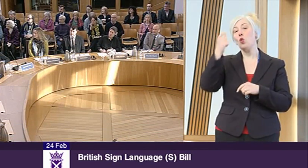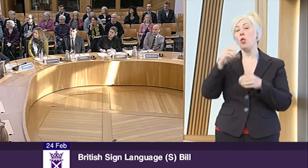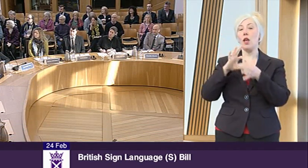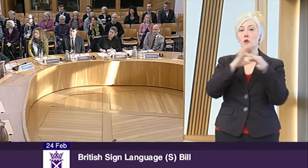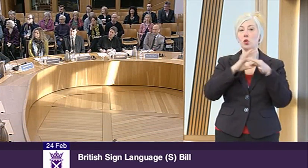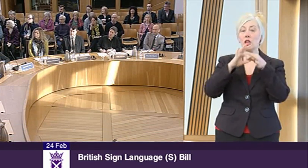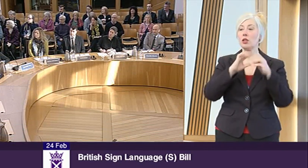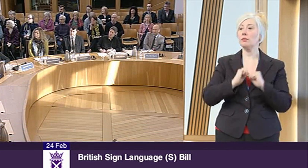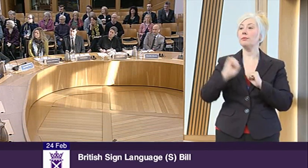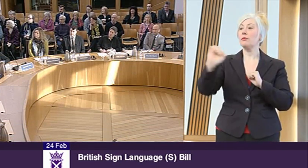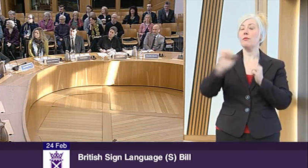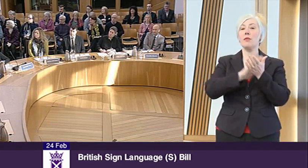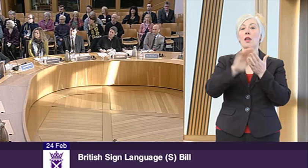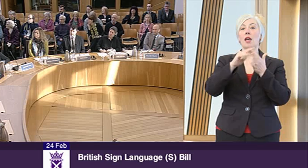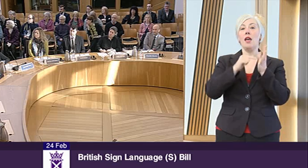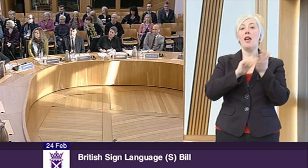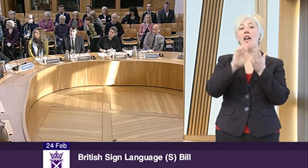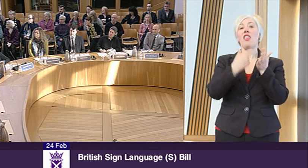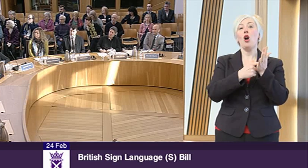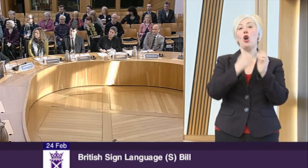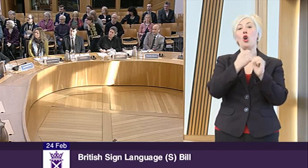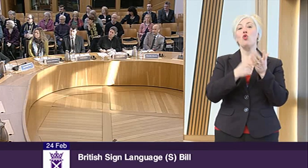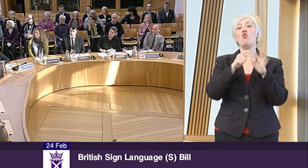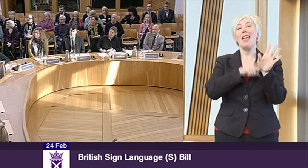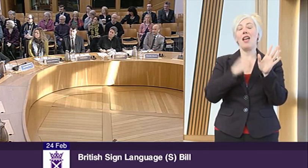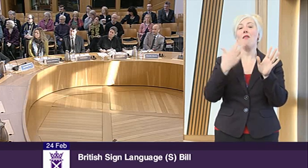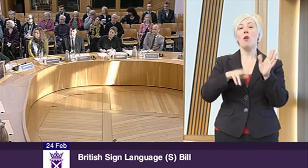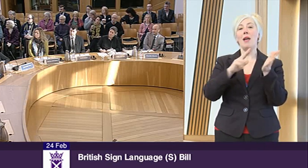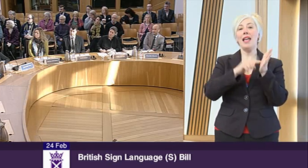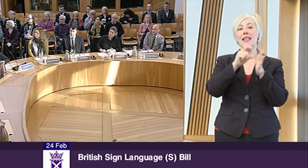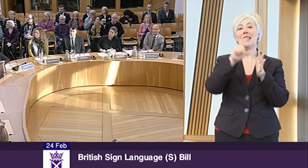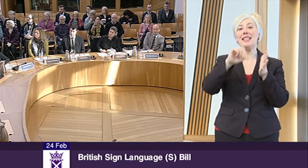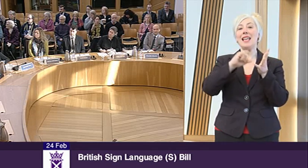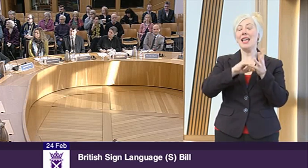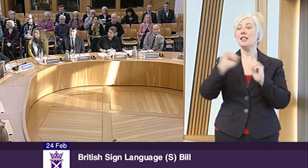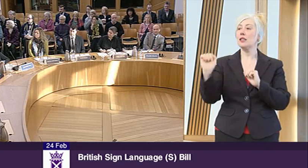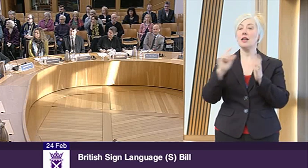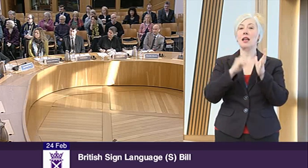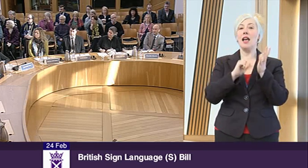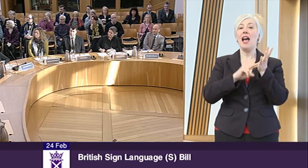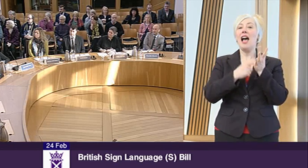Association; Heather Gray from the National Deaf Children’s Society; Avril Hepner from